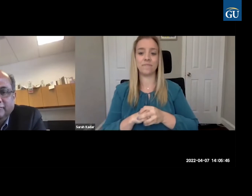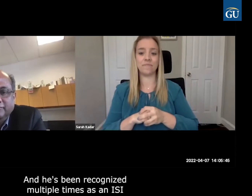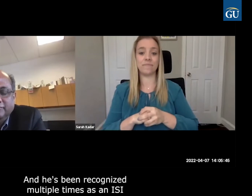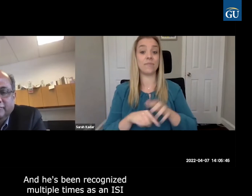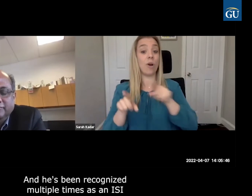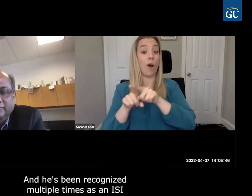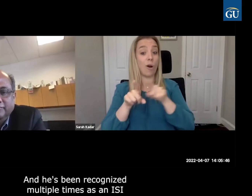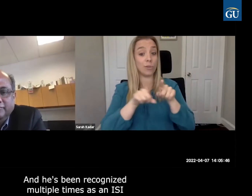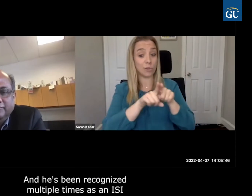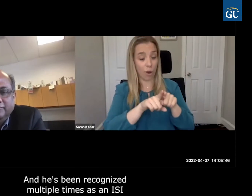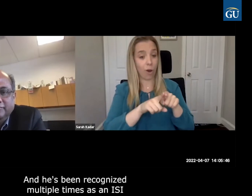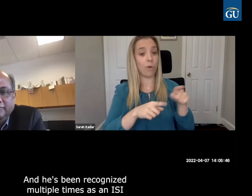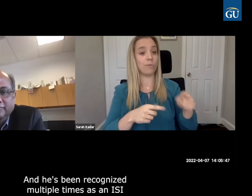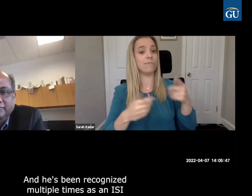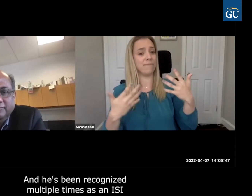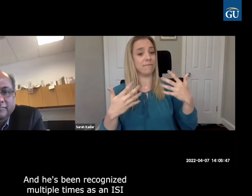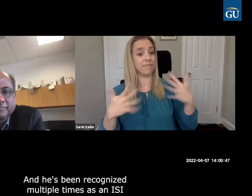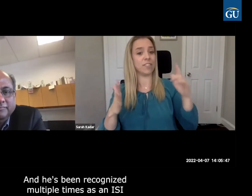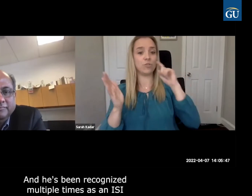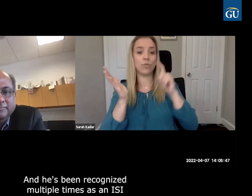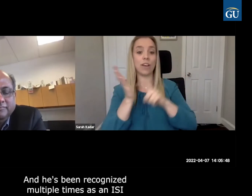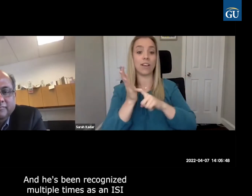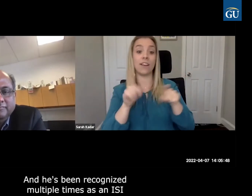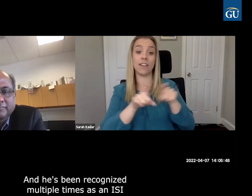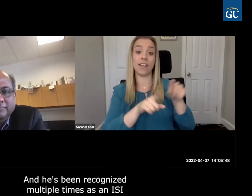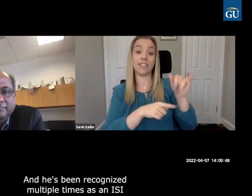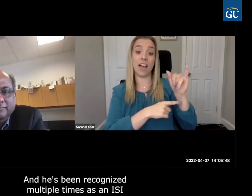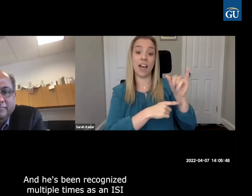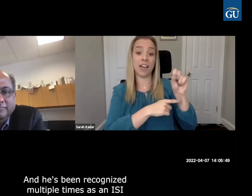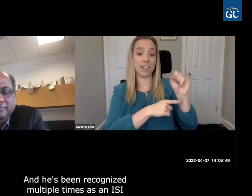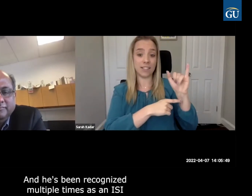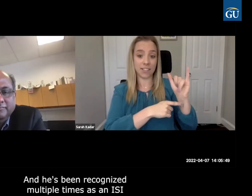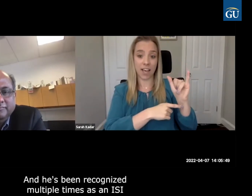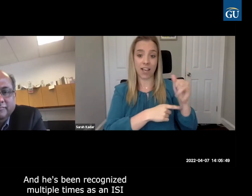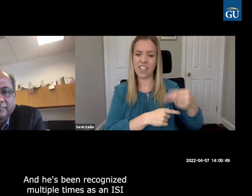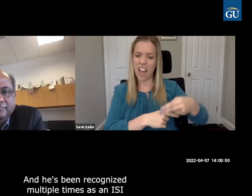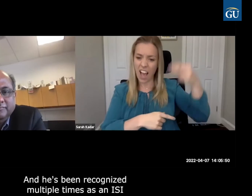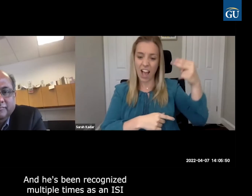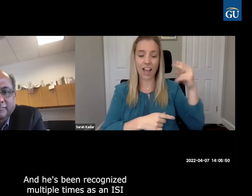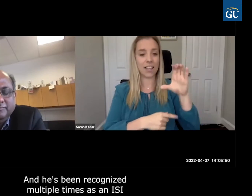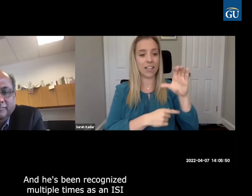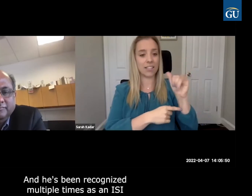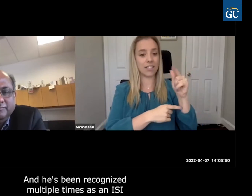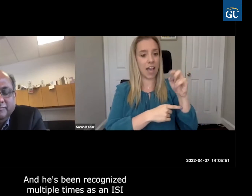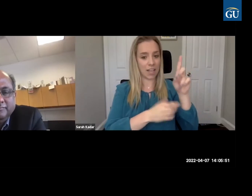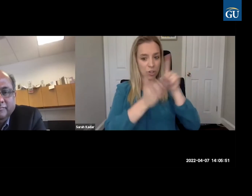and he's been recognized multiple times